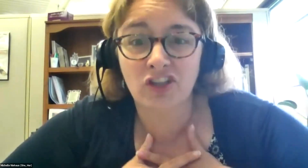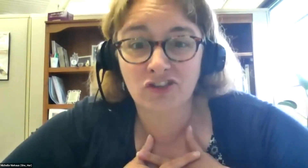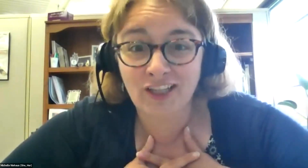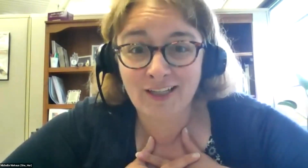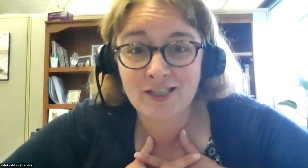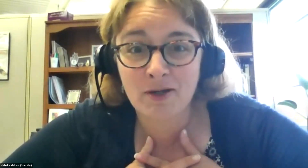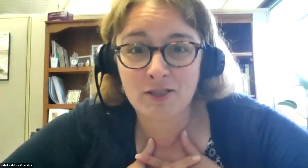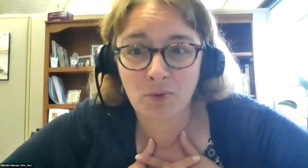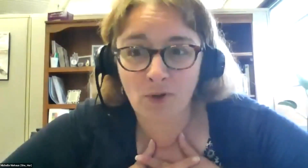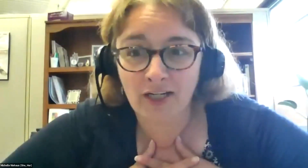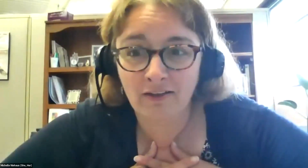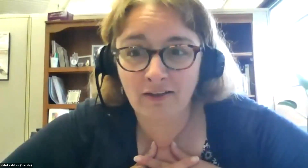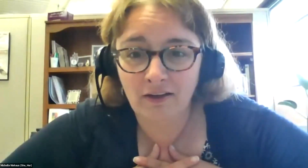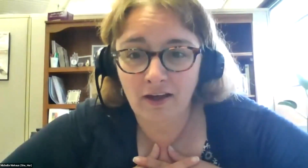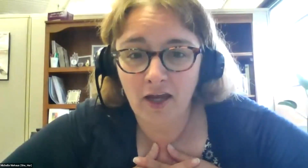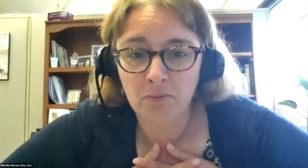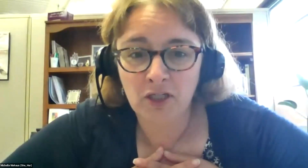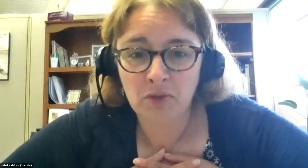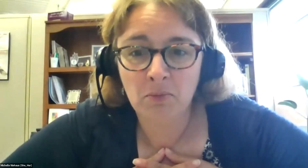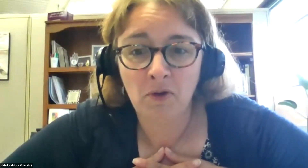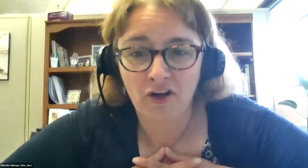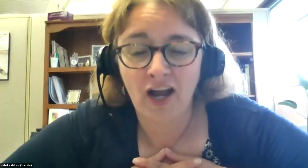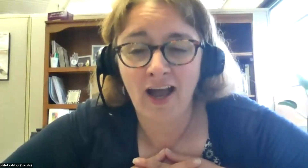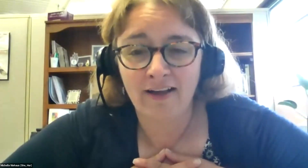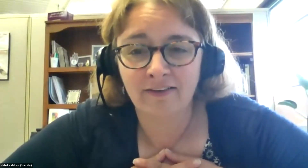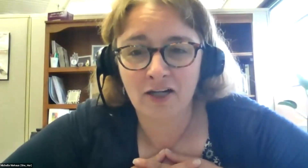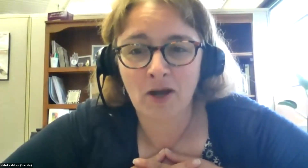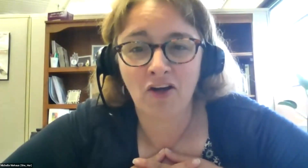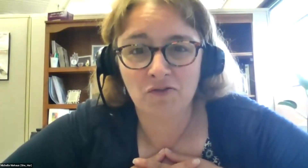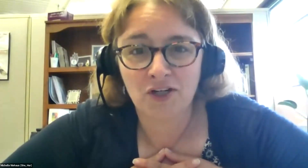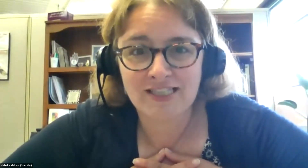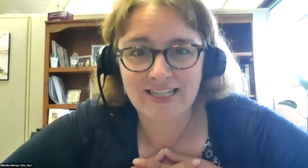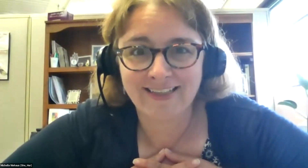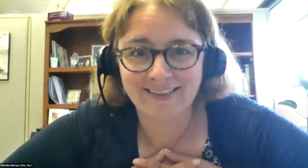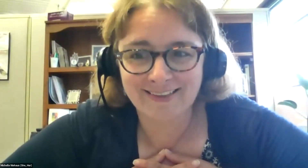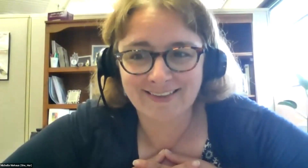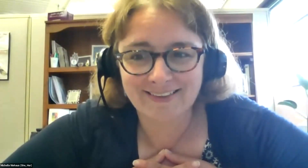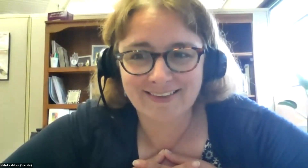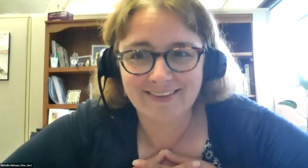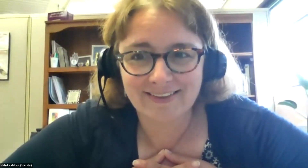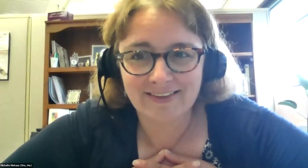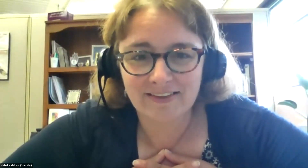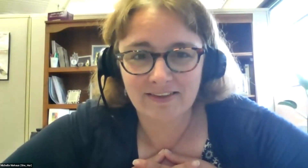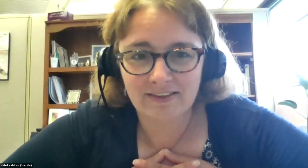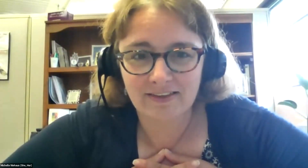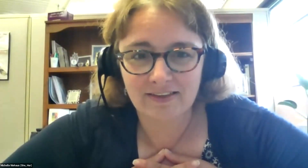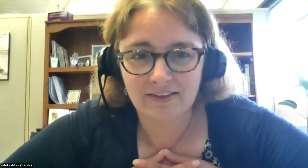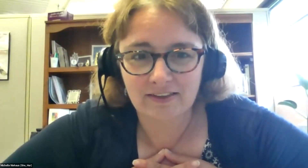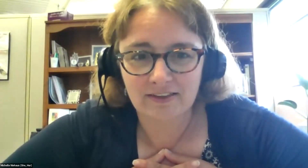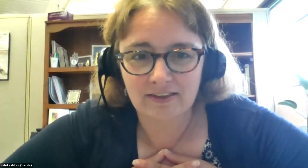INTERESTED IN HAVING THAT KIND OF LIFE AS WELL. BUT LIKE MISTIE SAID, IT'S ABOUT NOT JUDGING AND IT'S